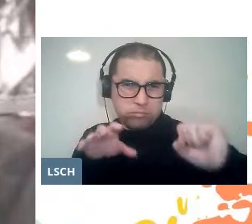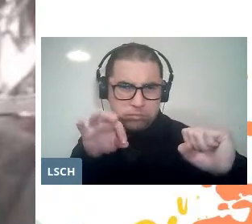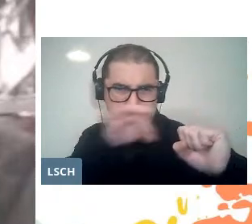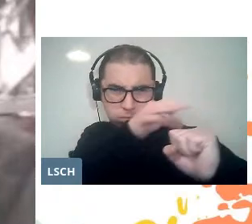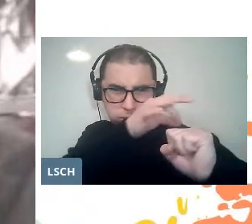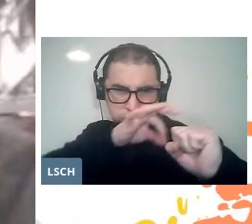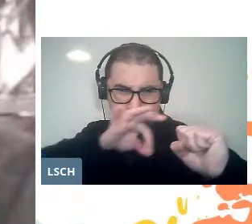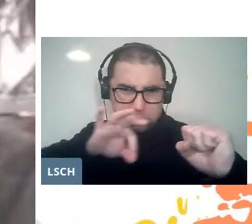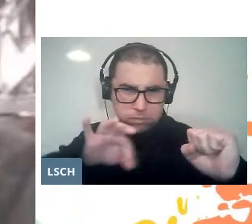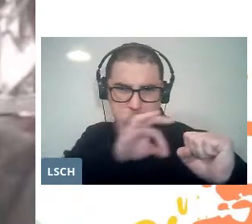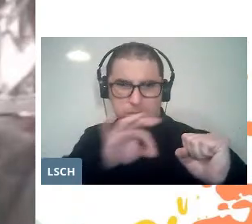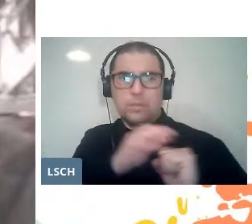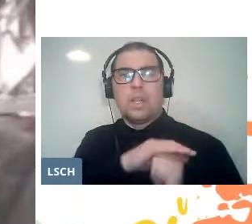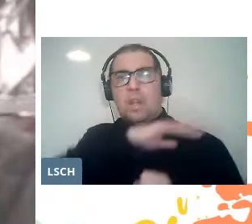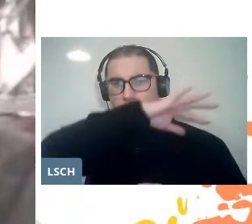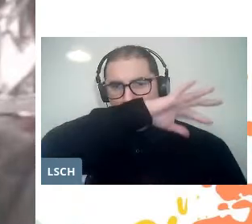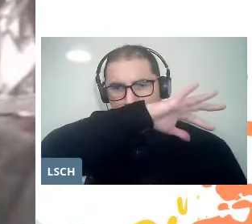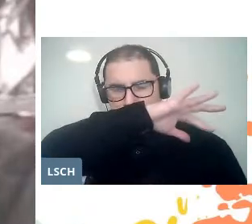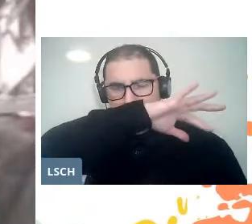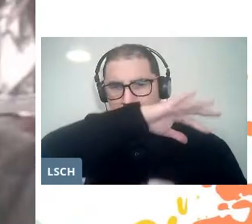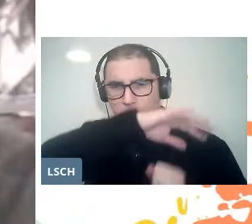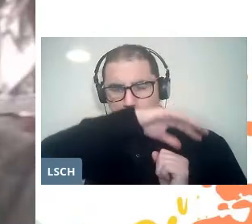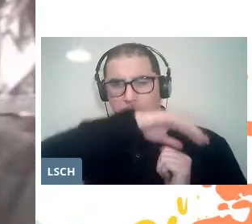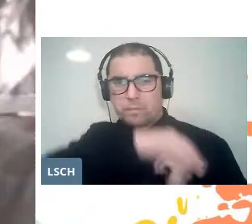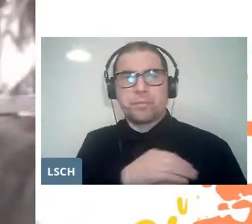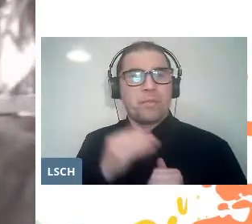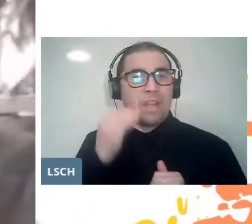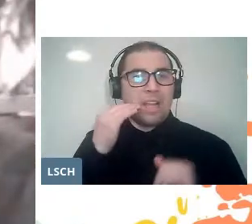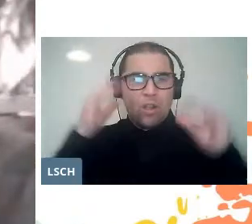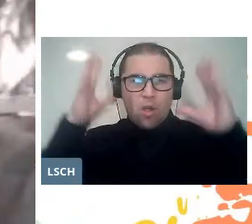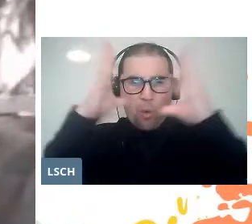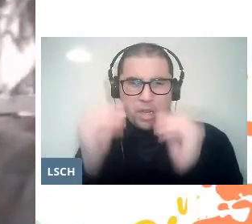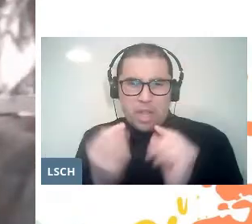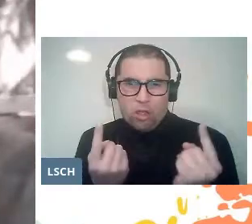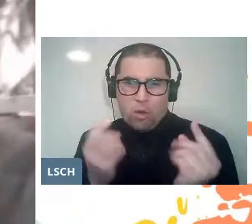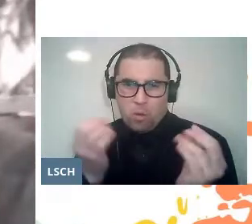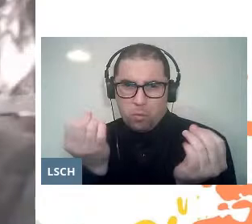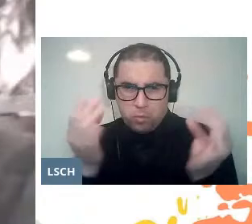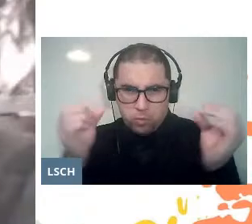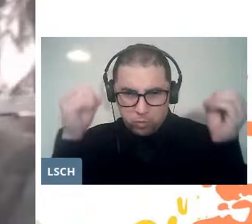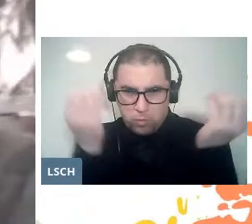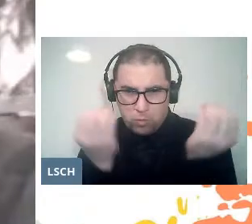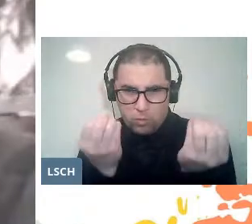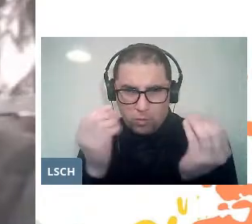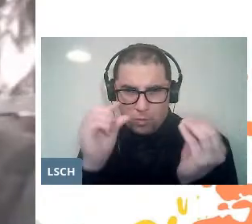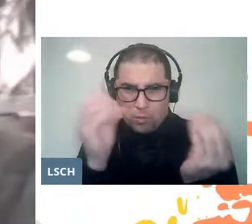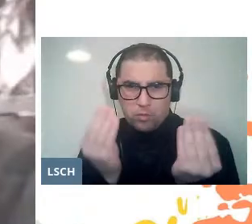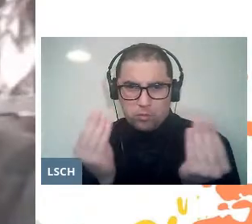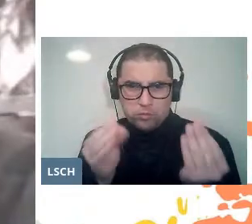almost in total darkness, which at this subtle request,